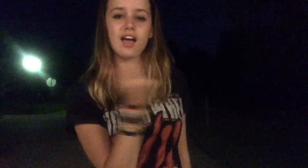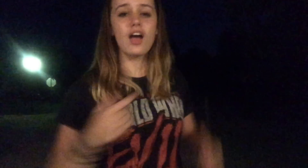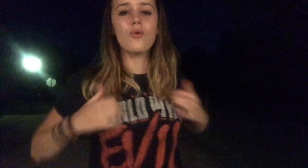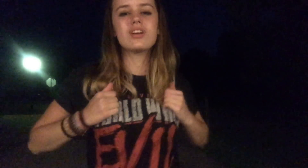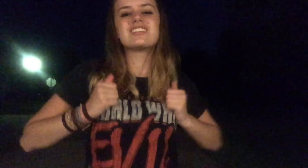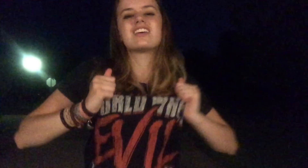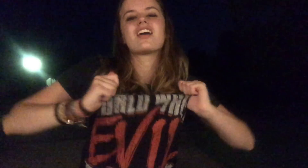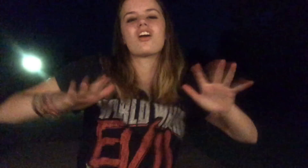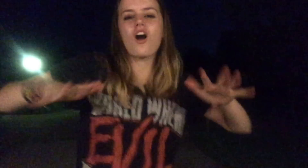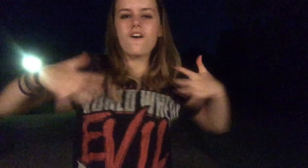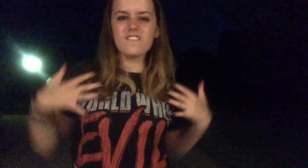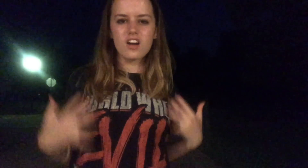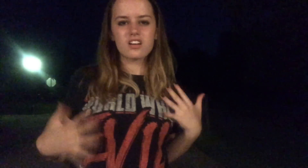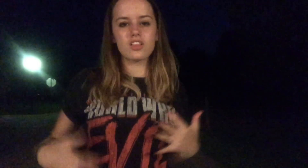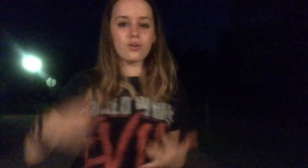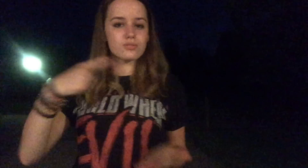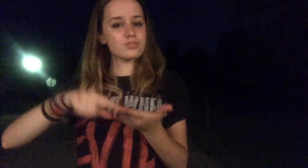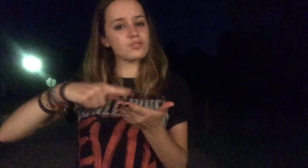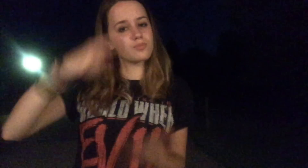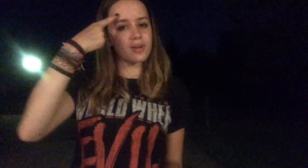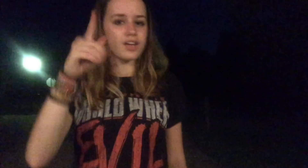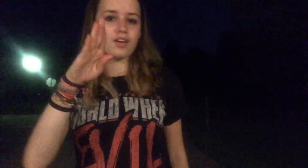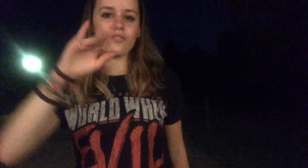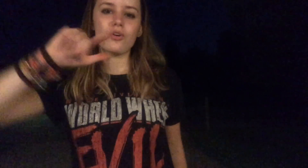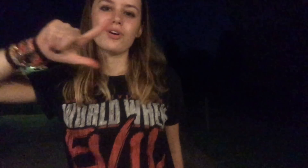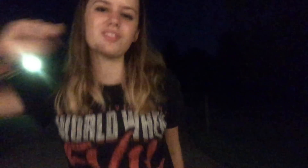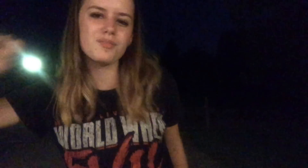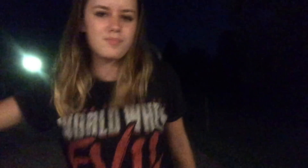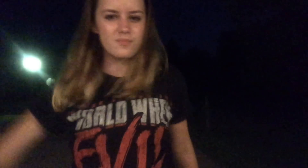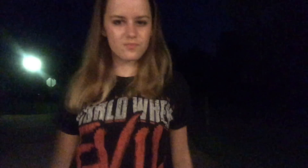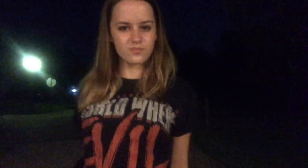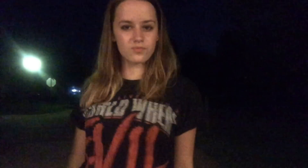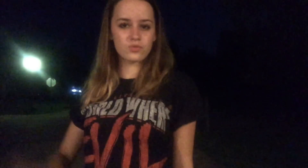and we take off our clothes to pay for the bills